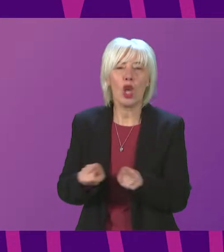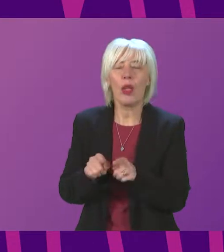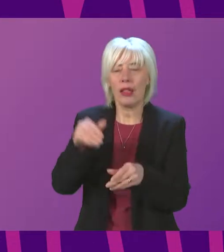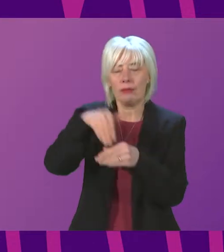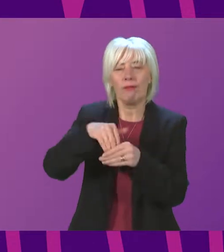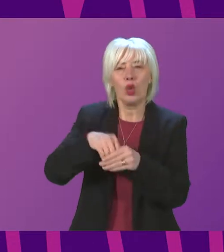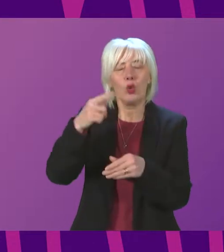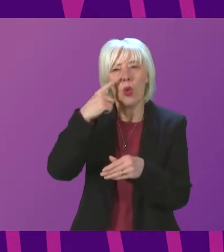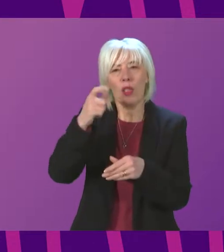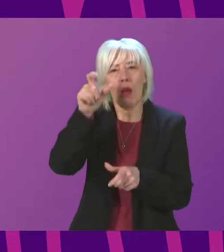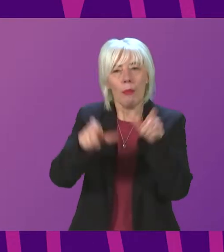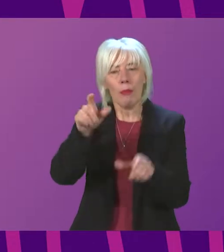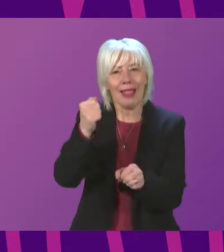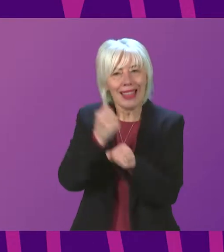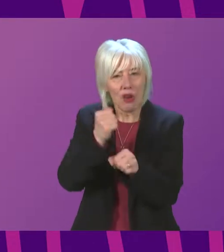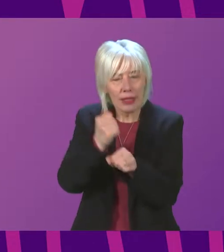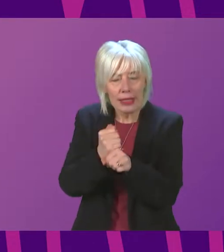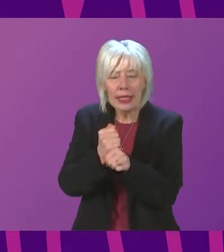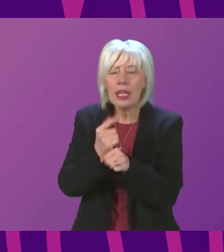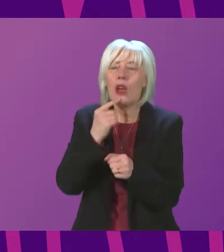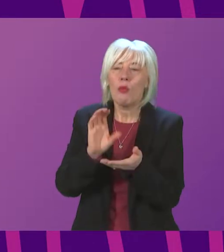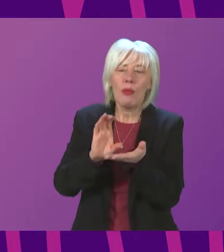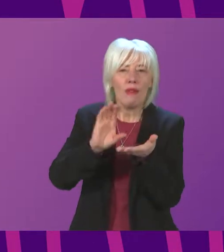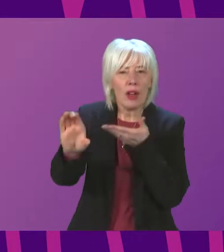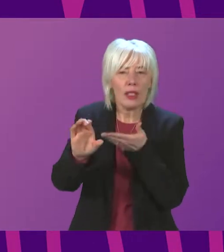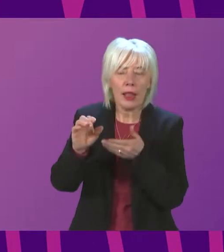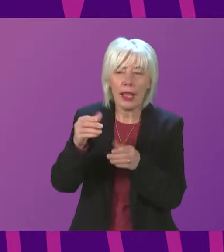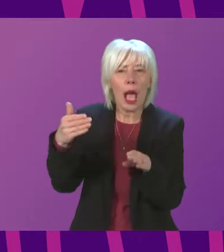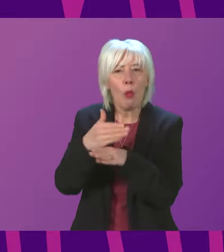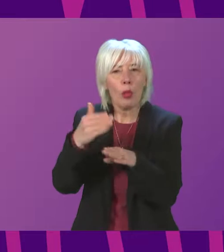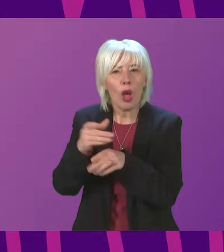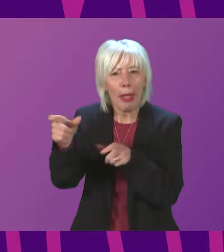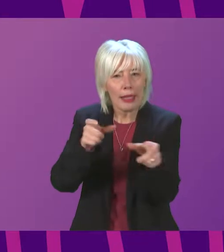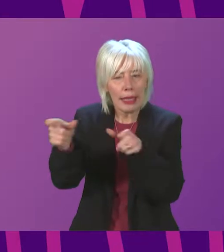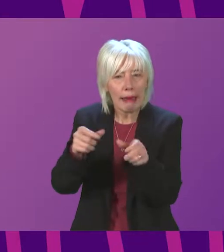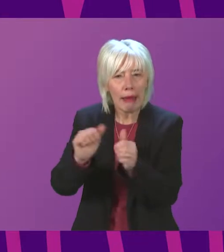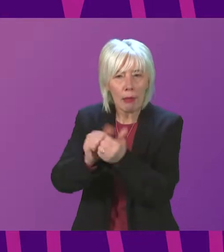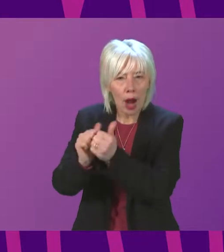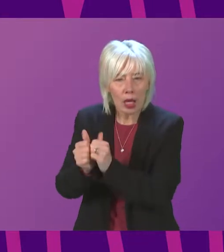to £75 million to local employability partnerships, via local authorities, to provide employability